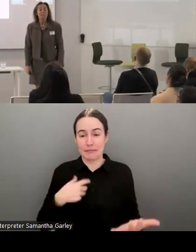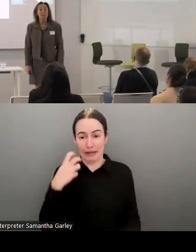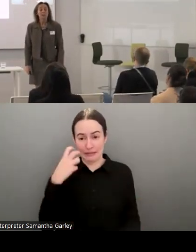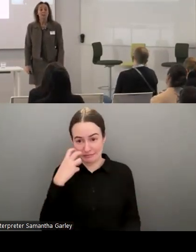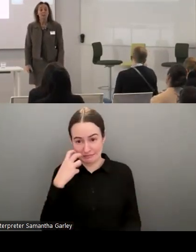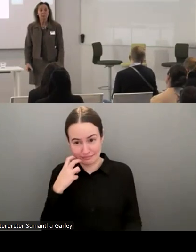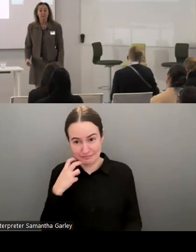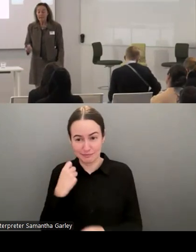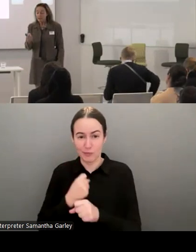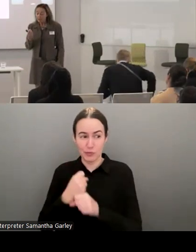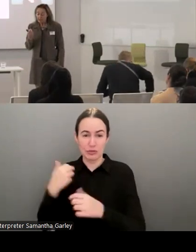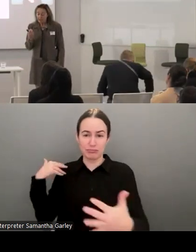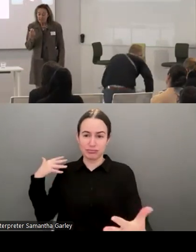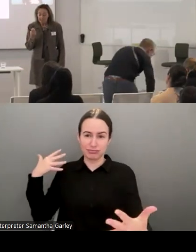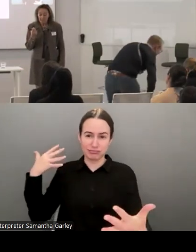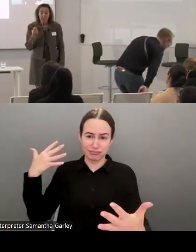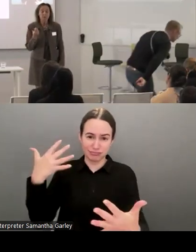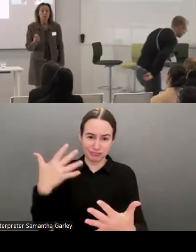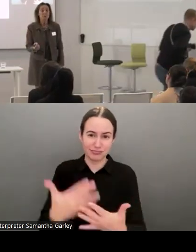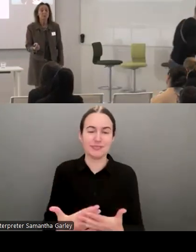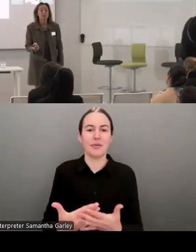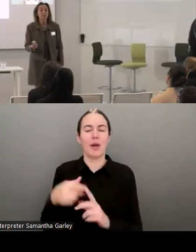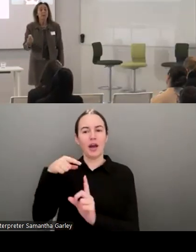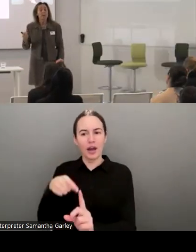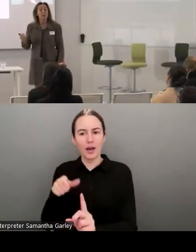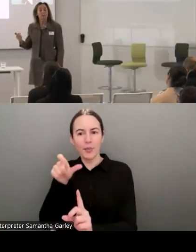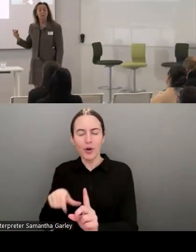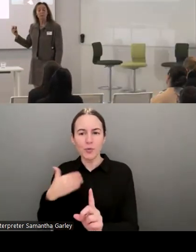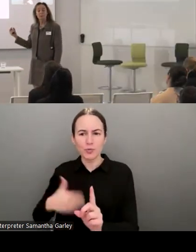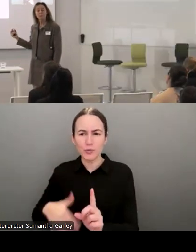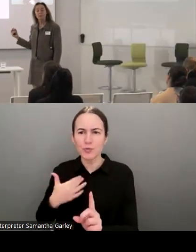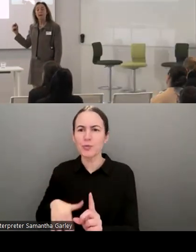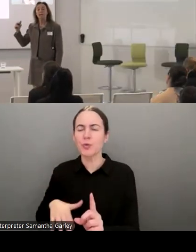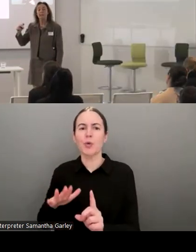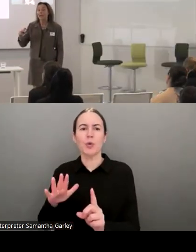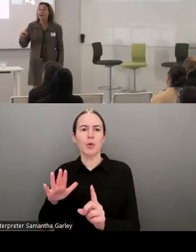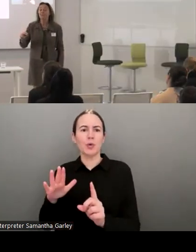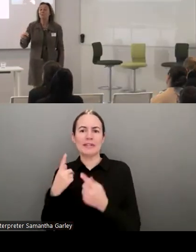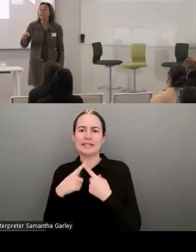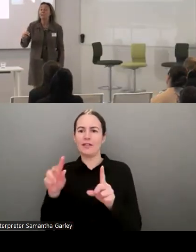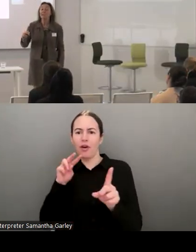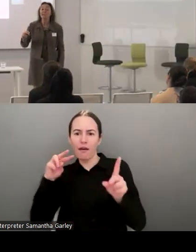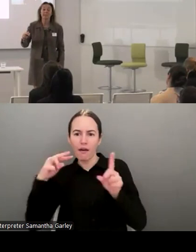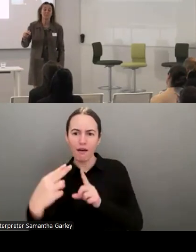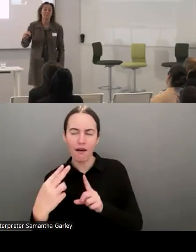But here comes somebody that has so much to say and comes with it from an angle that I haven't really seen before.